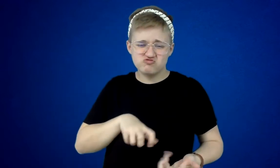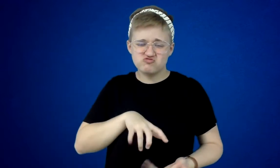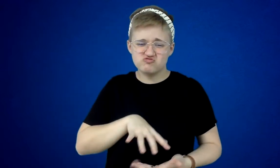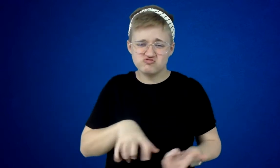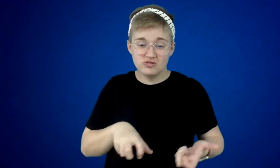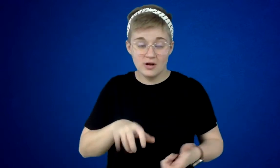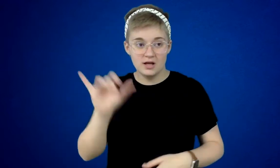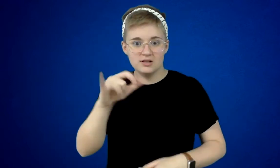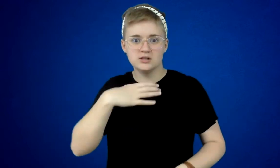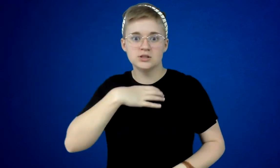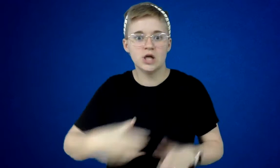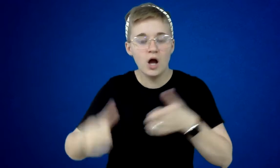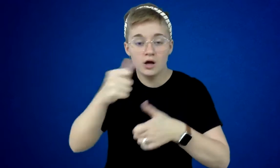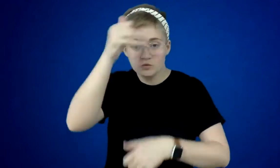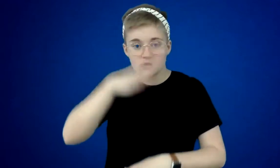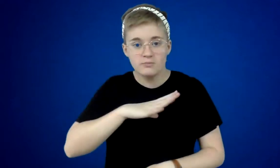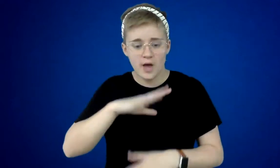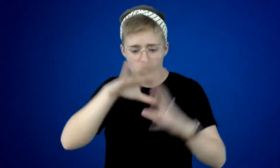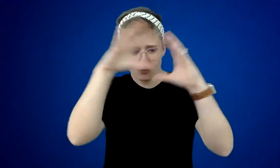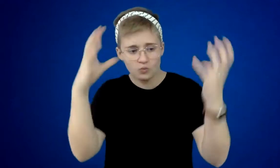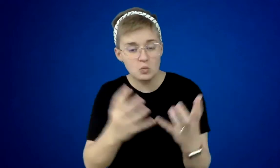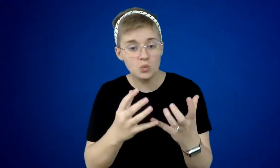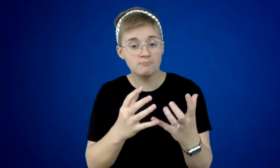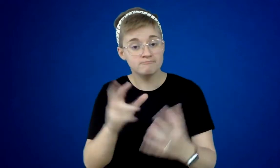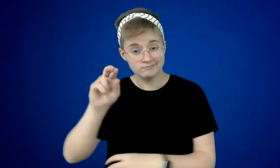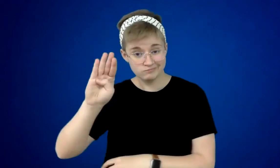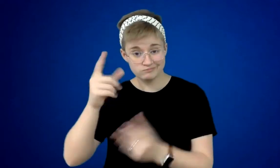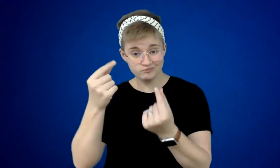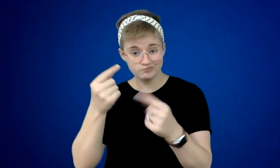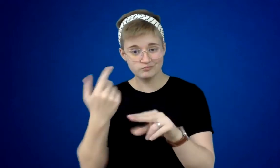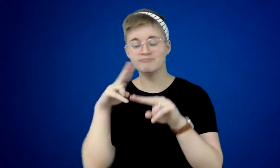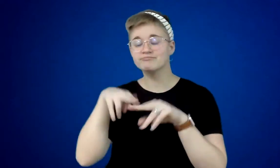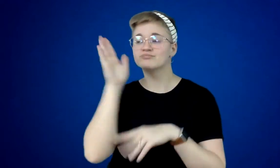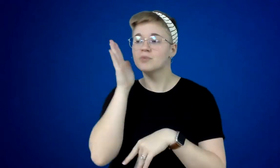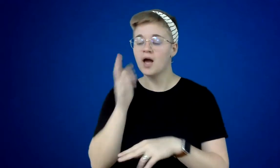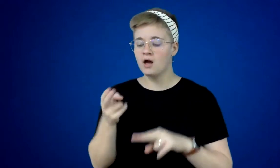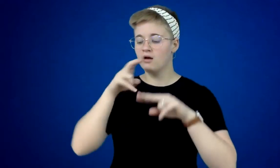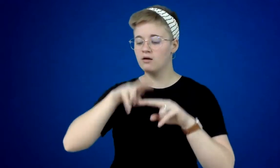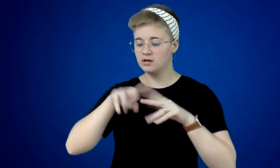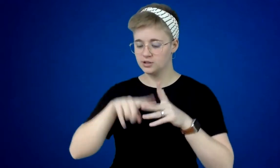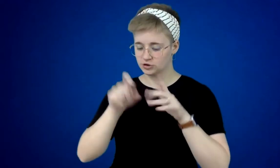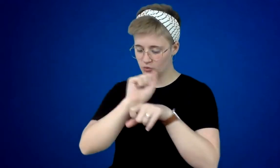Rob sat on his bed and started to work on carving the tiger. He had a good piece of maple,